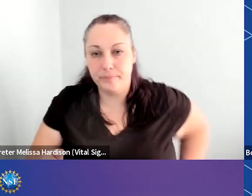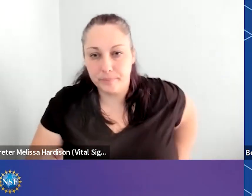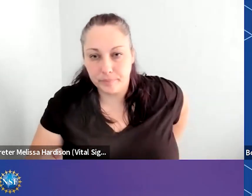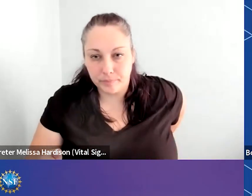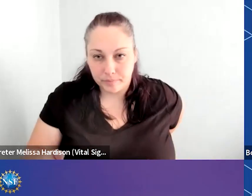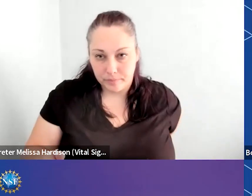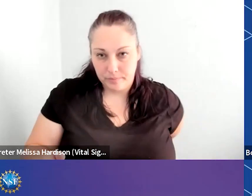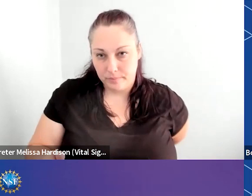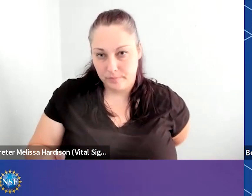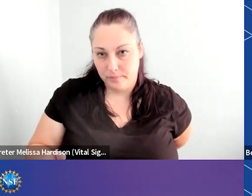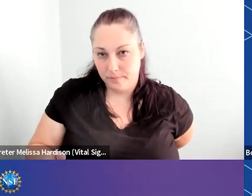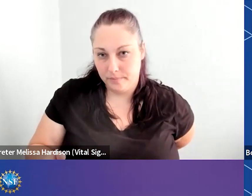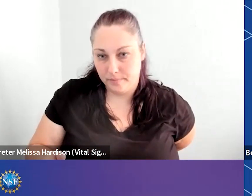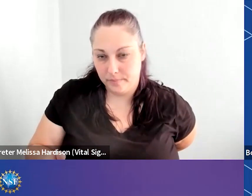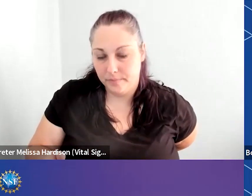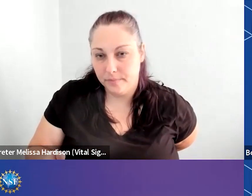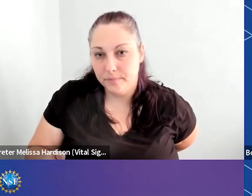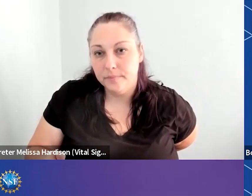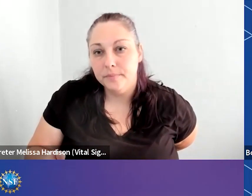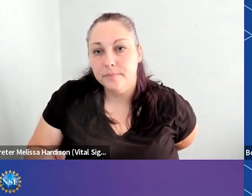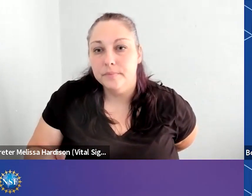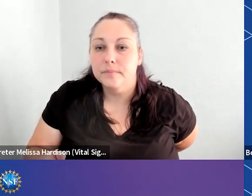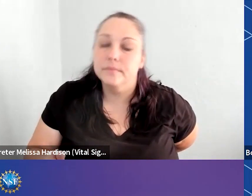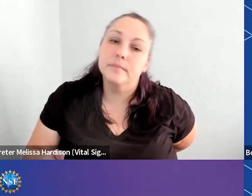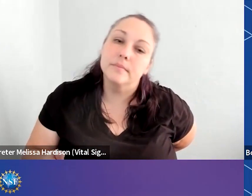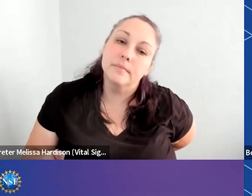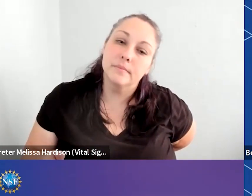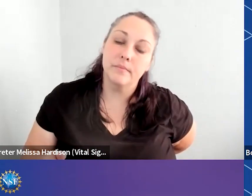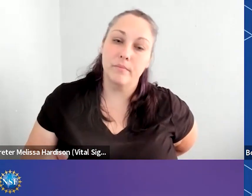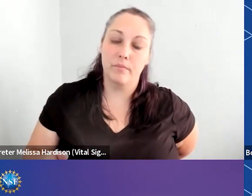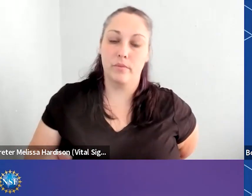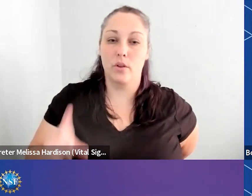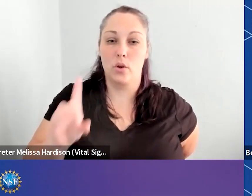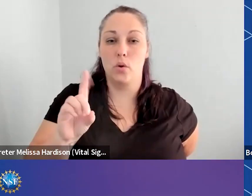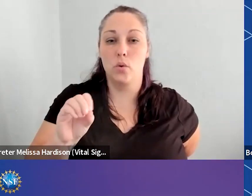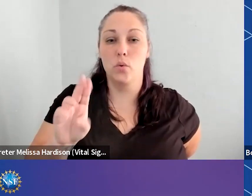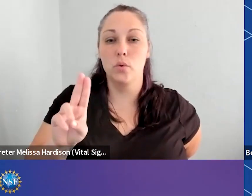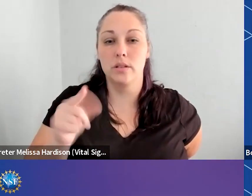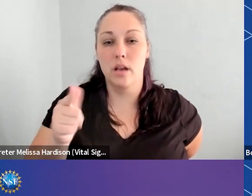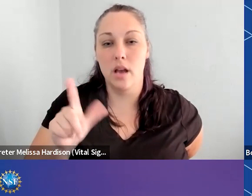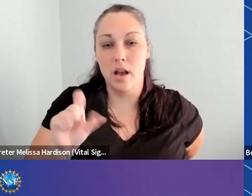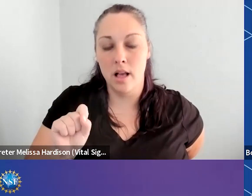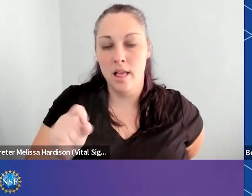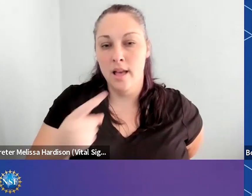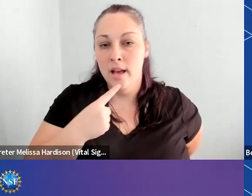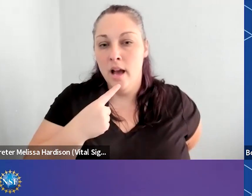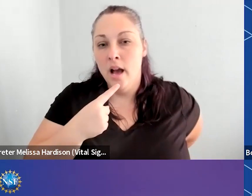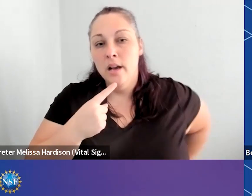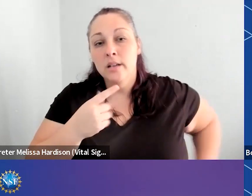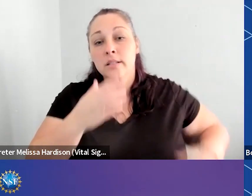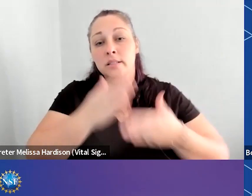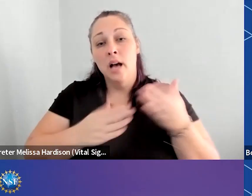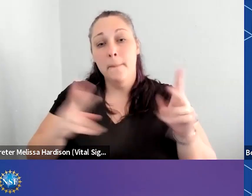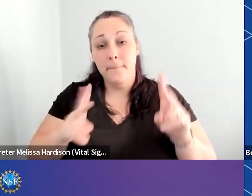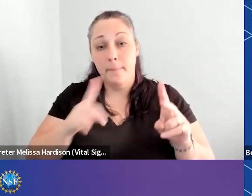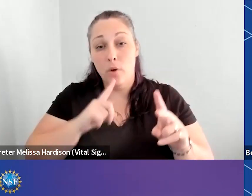Okay. So Douglas says some of the folks are in fields that are not included in the formal list